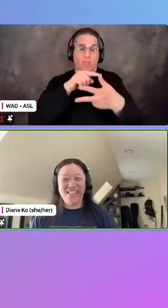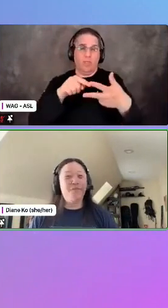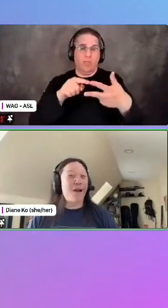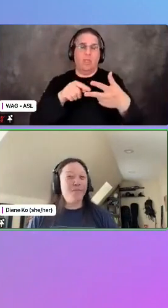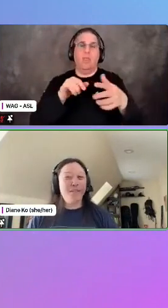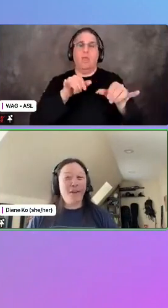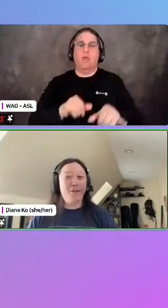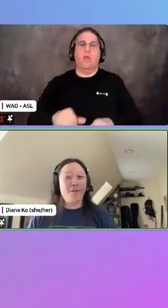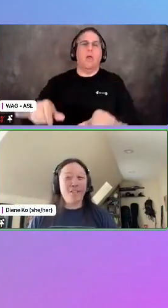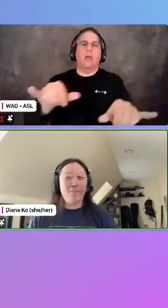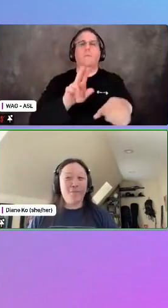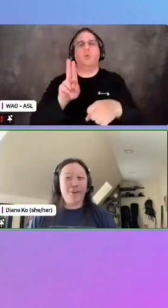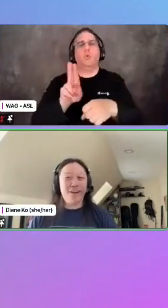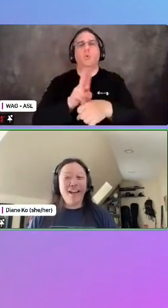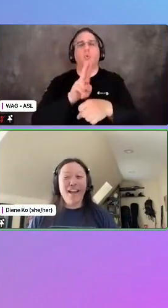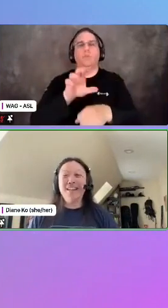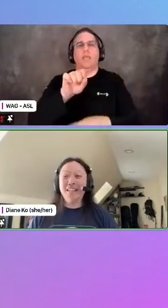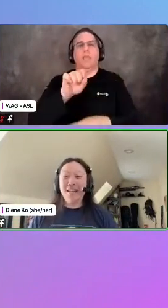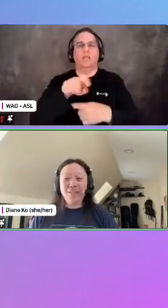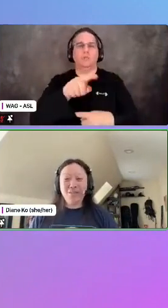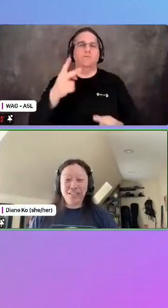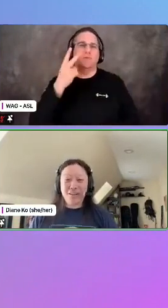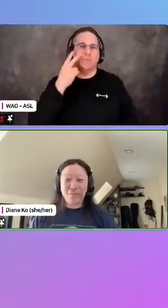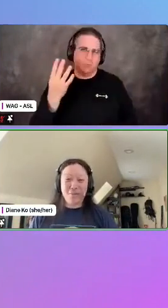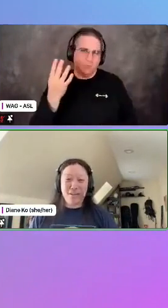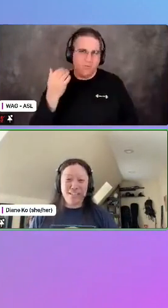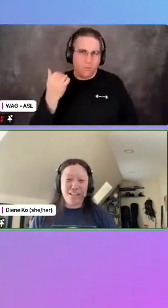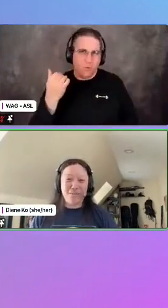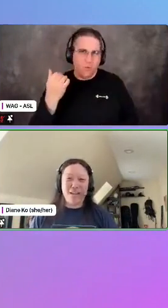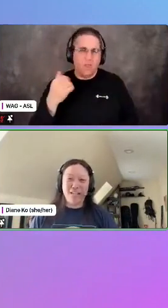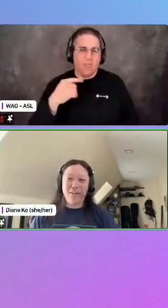is Diane Ko (she/her)